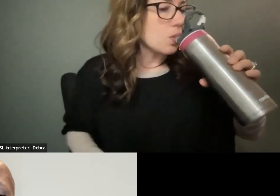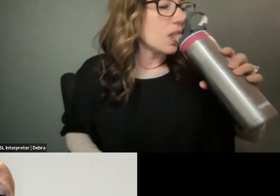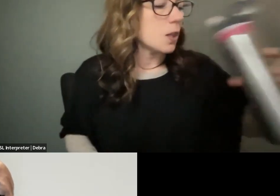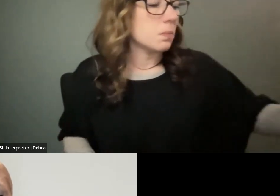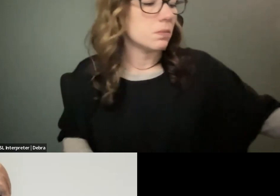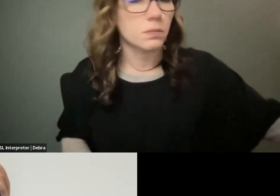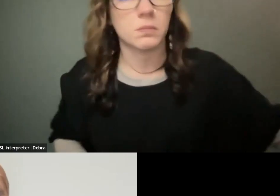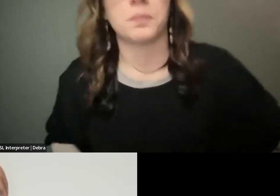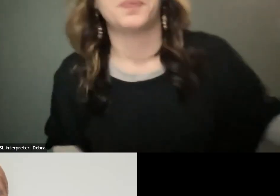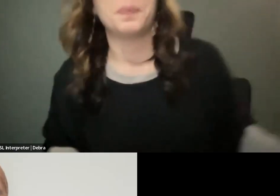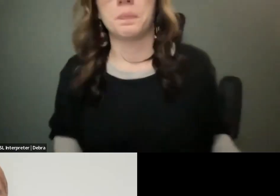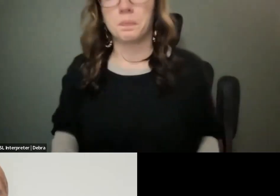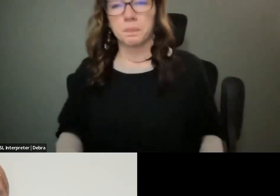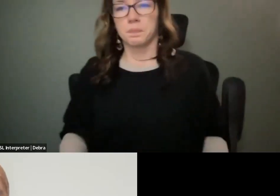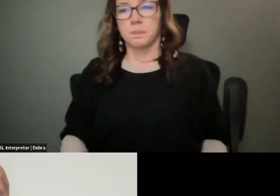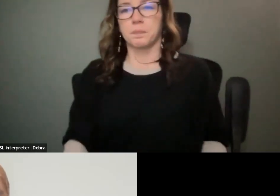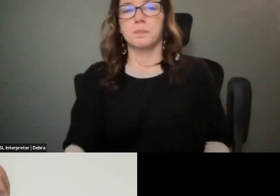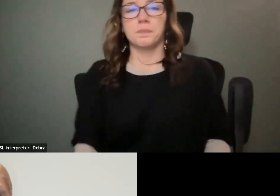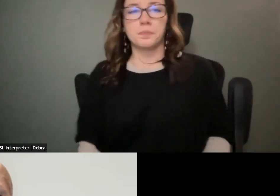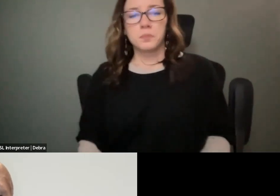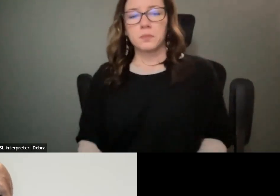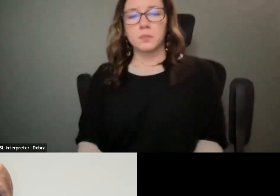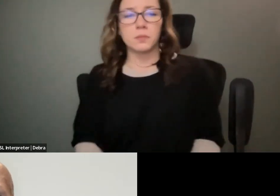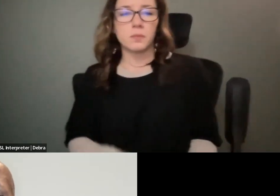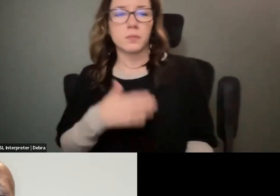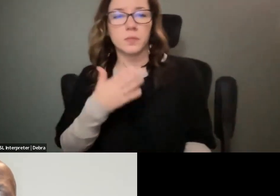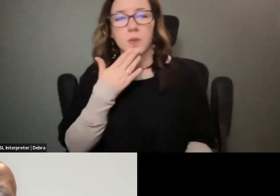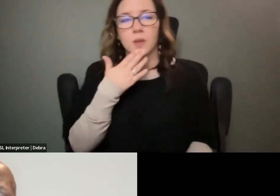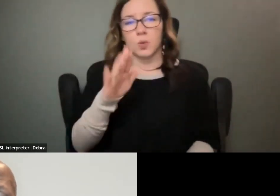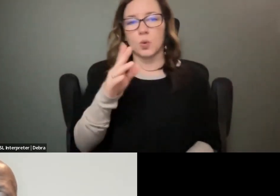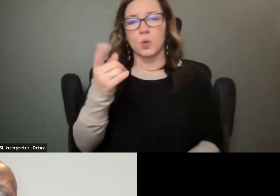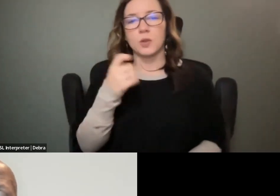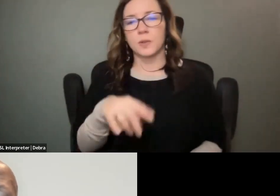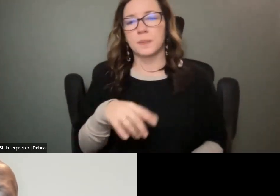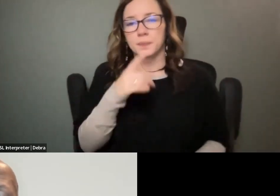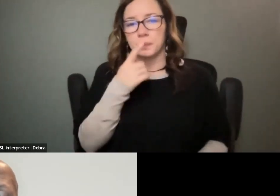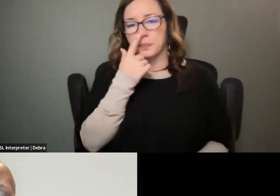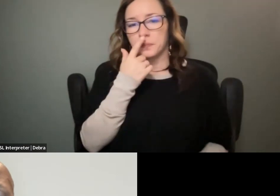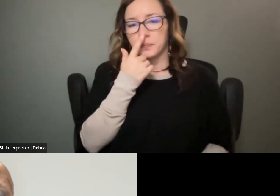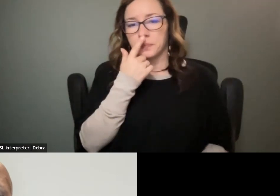yeah sure uh thank you for your question